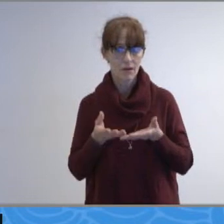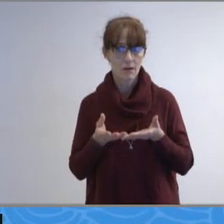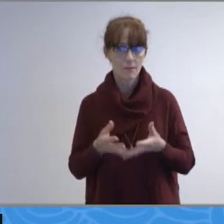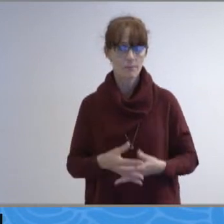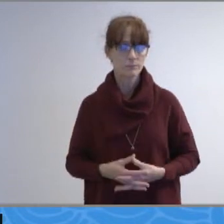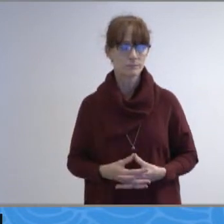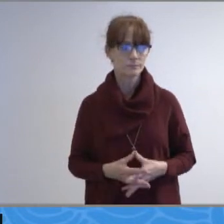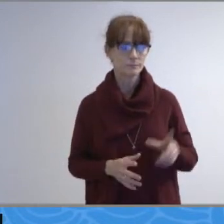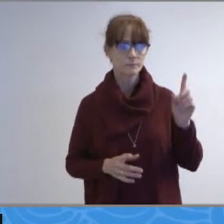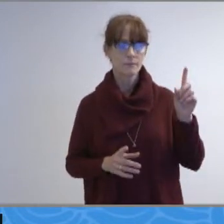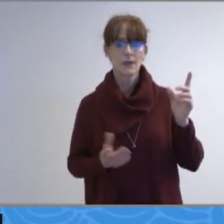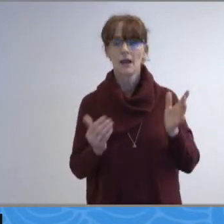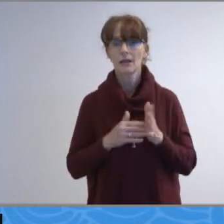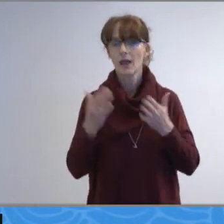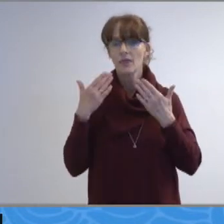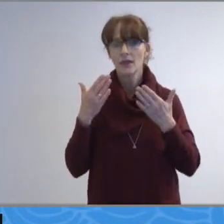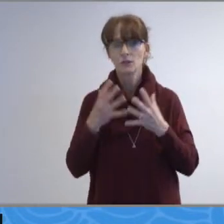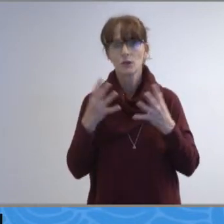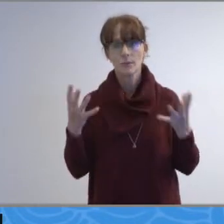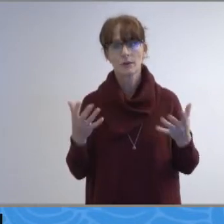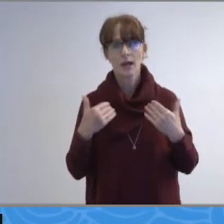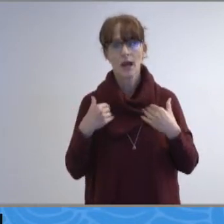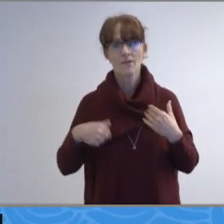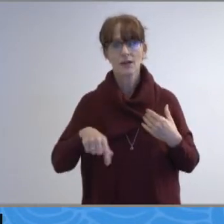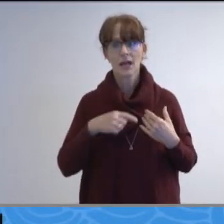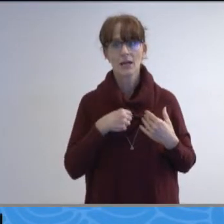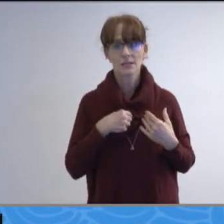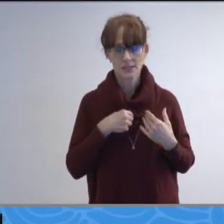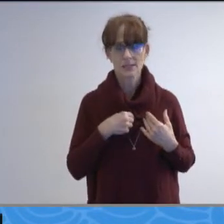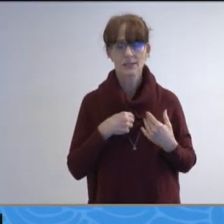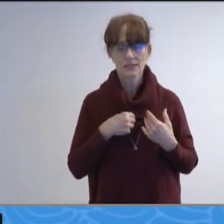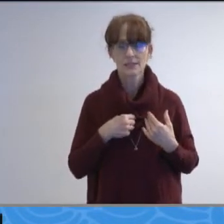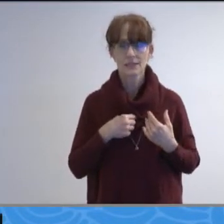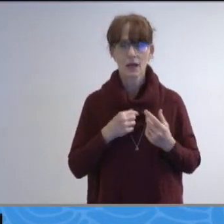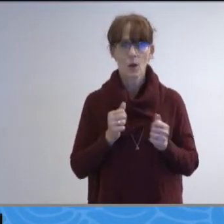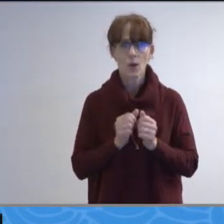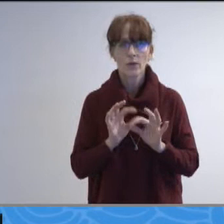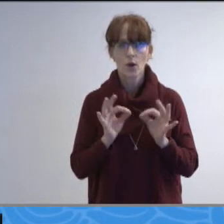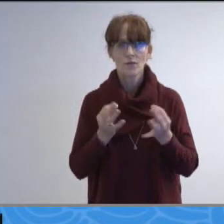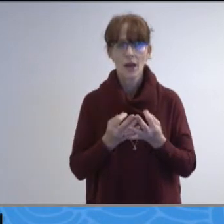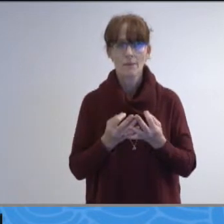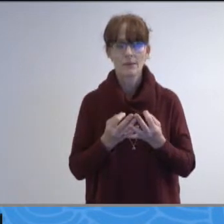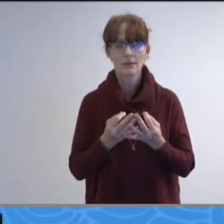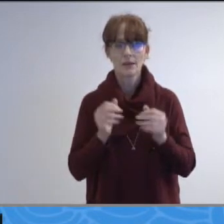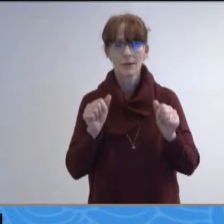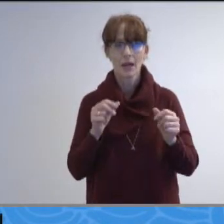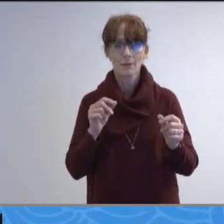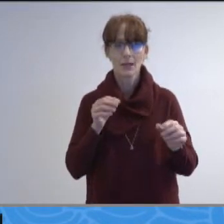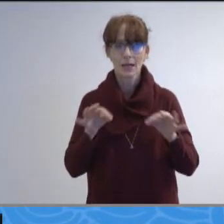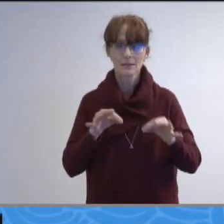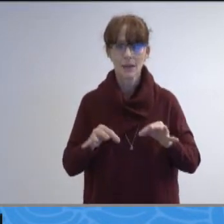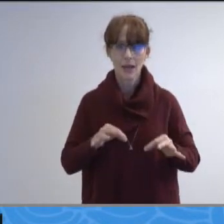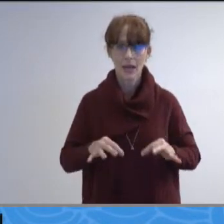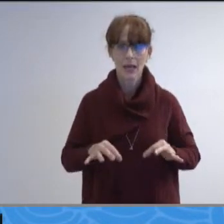No, just once again, thank you so much for having us with your families and be able to explain the i-Ready program,